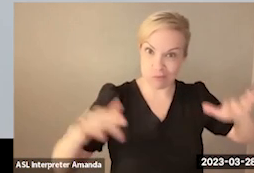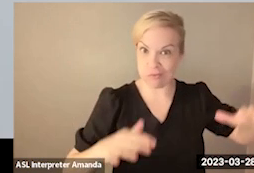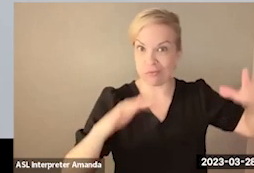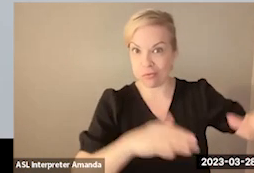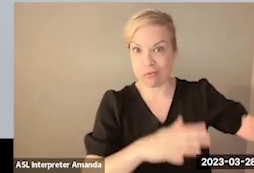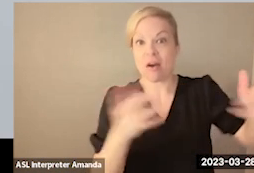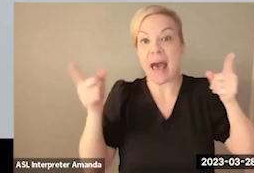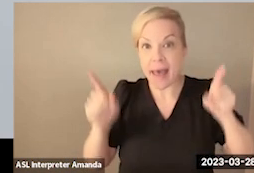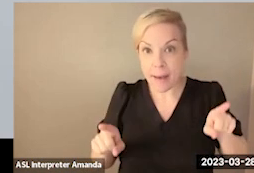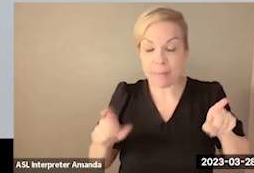Debbie Stine, Science & Technology Policy Academy: sort of like.